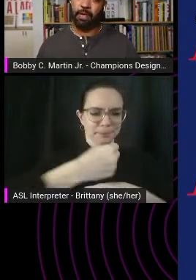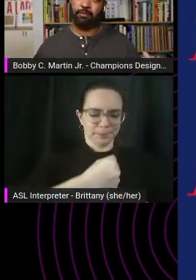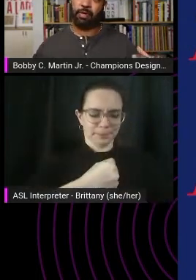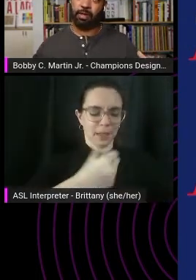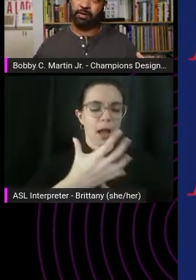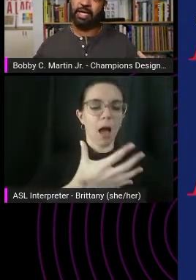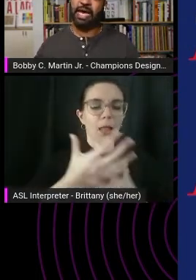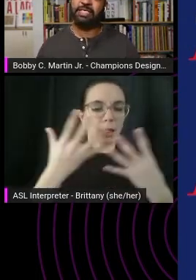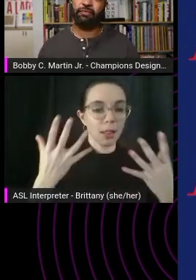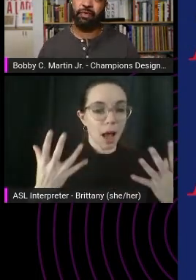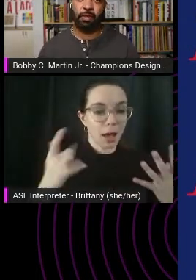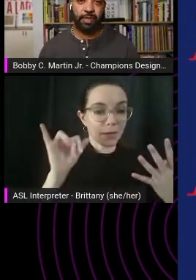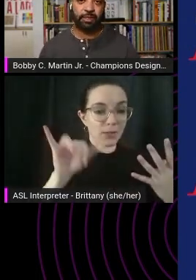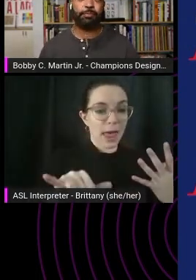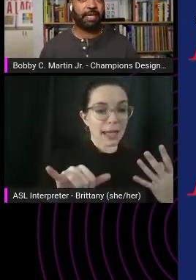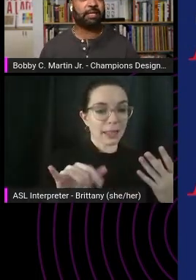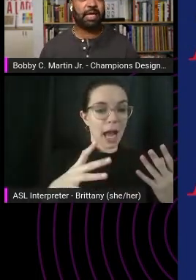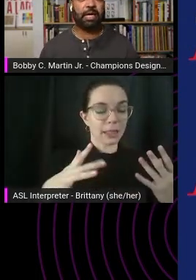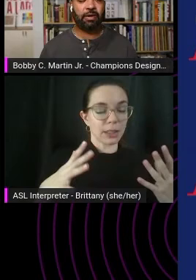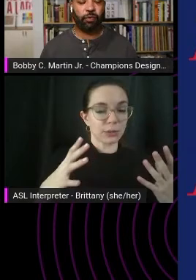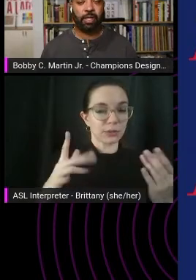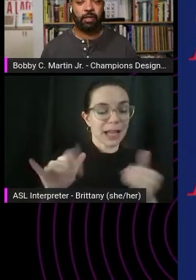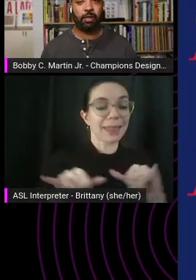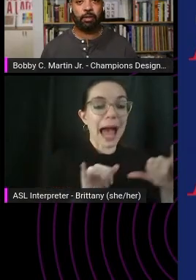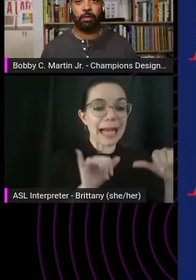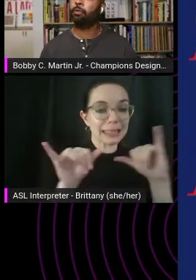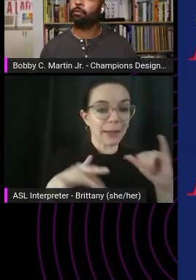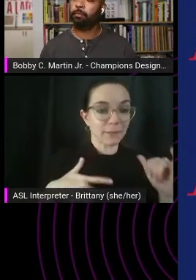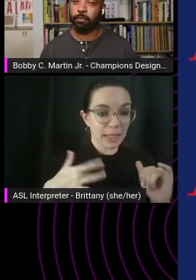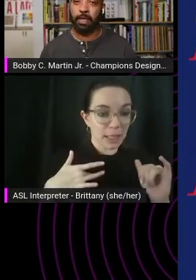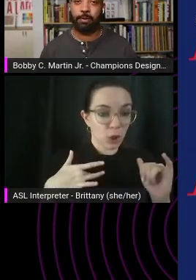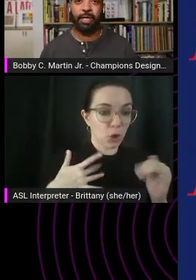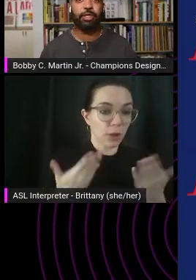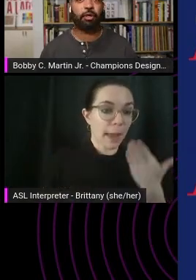kind of classic feel that you might think of when you picture